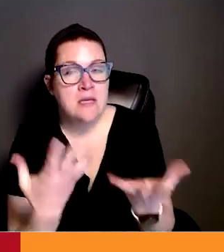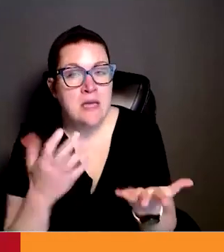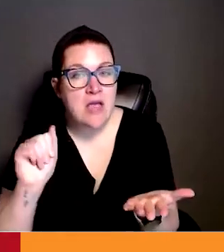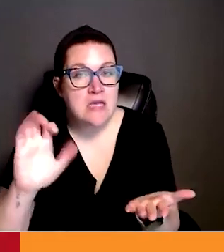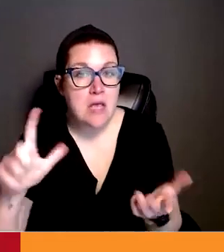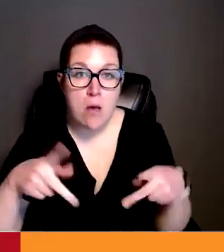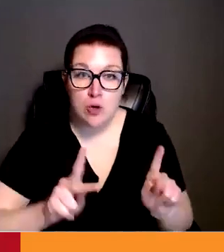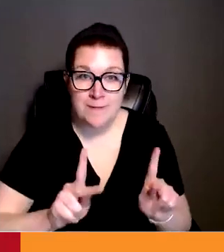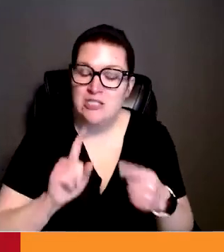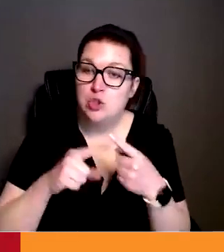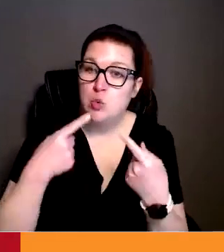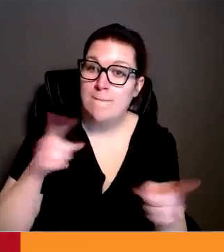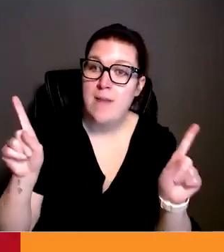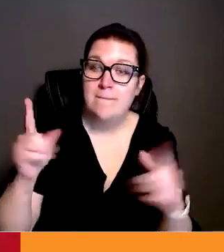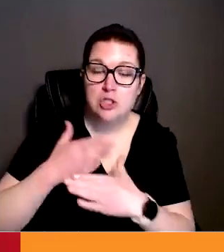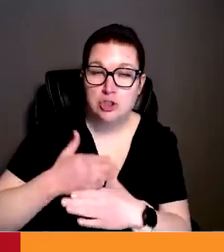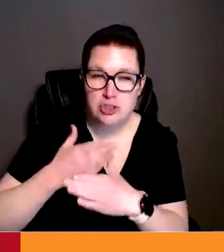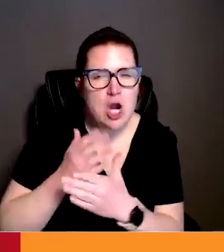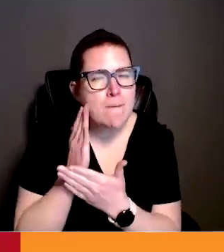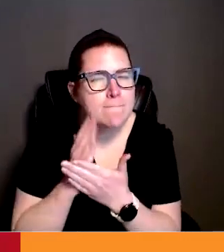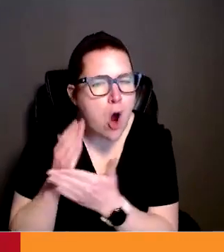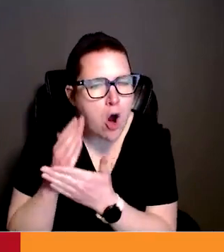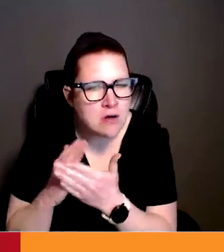share limited parts of their submission while